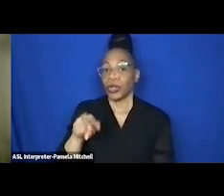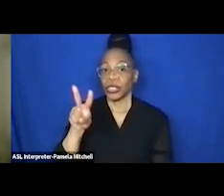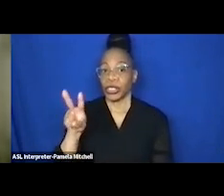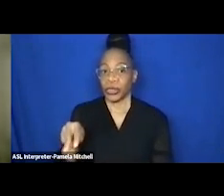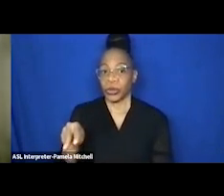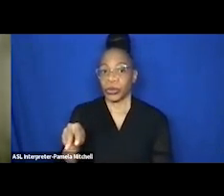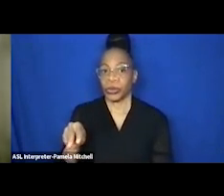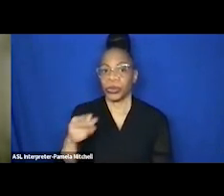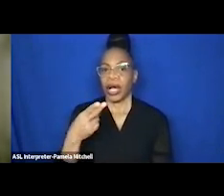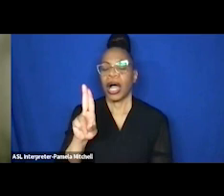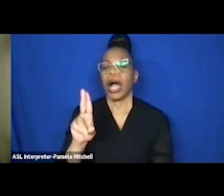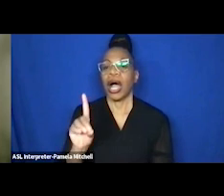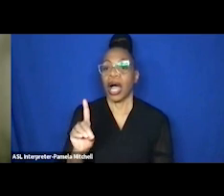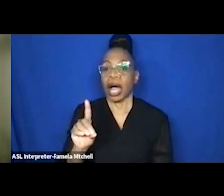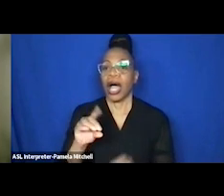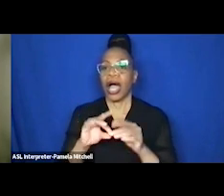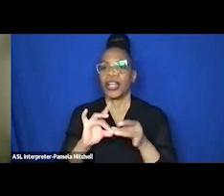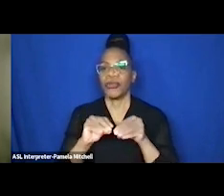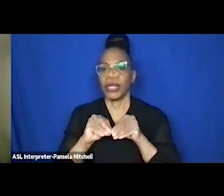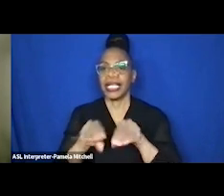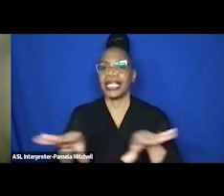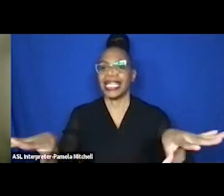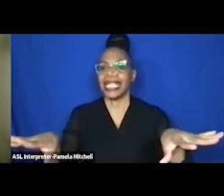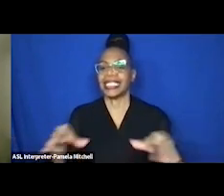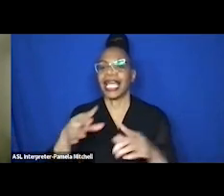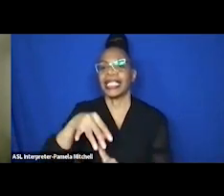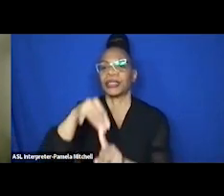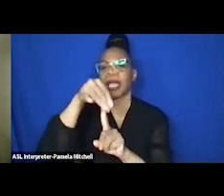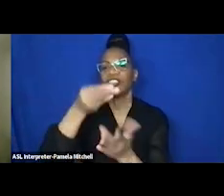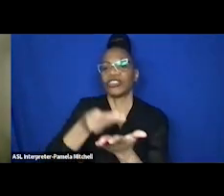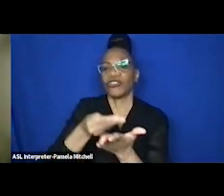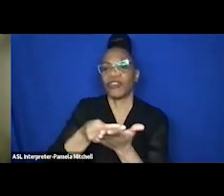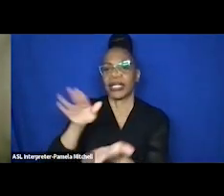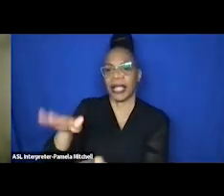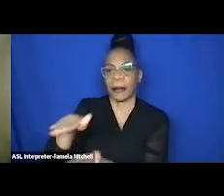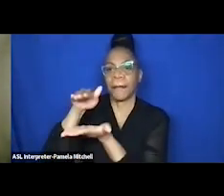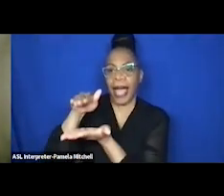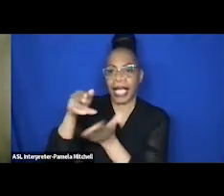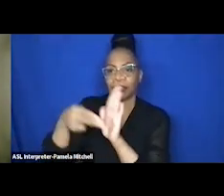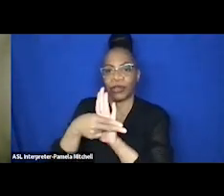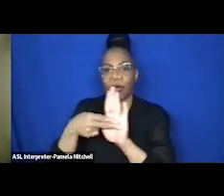HUD released a special funding package called the, it's quite a mouthful,